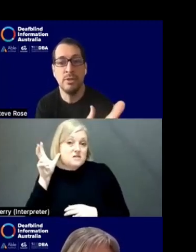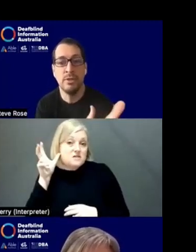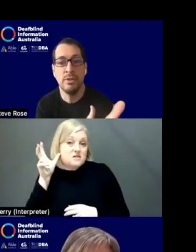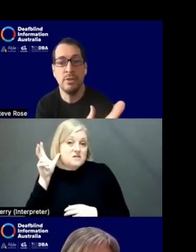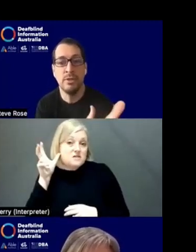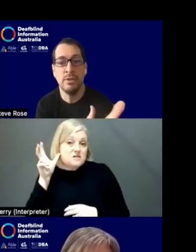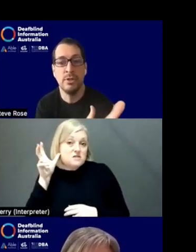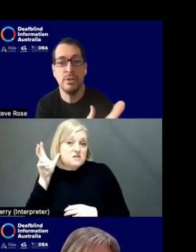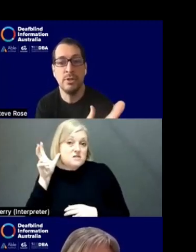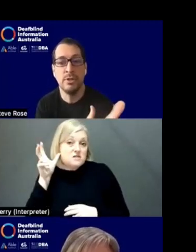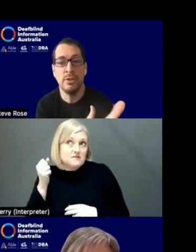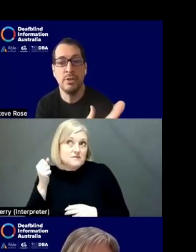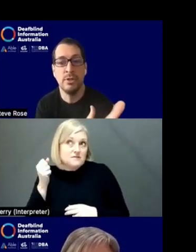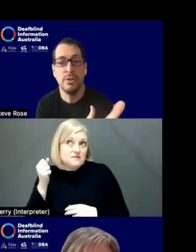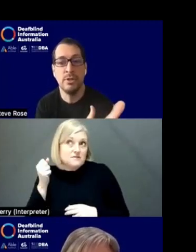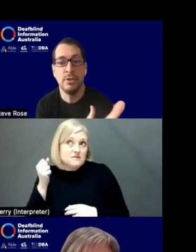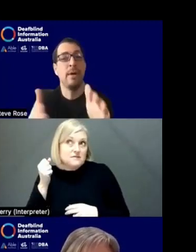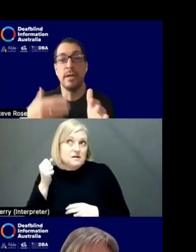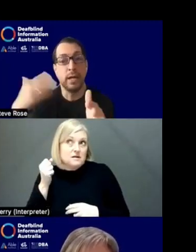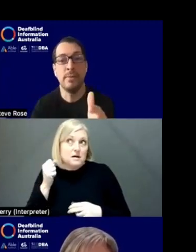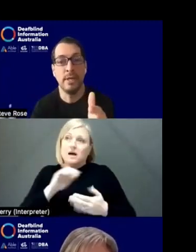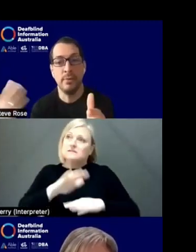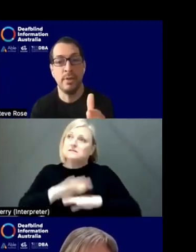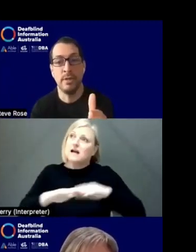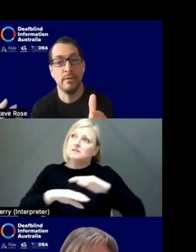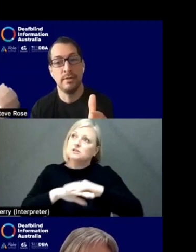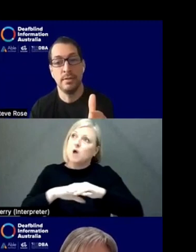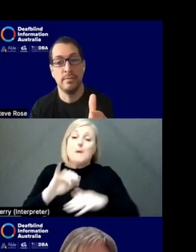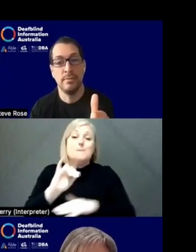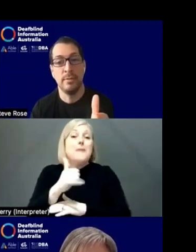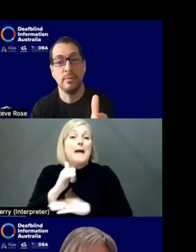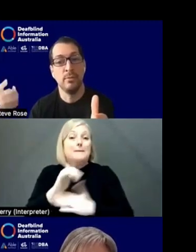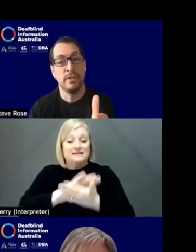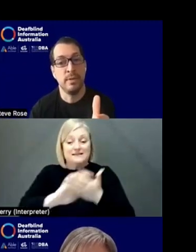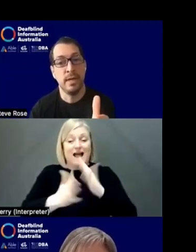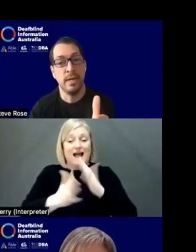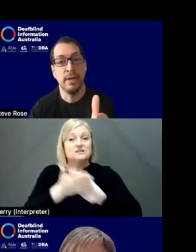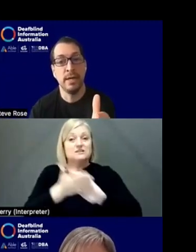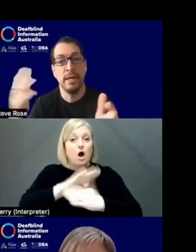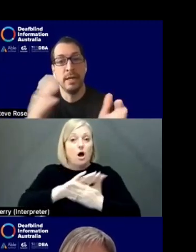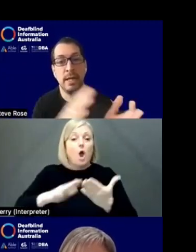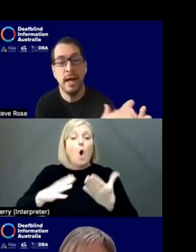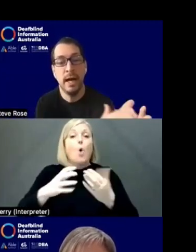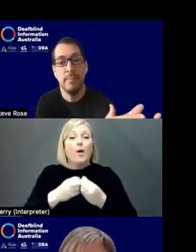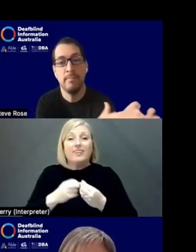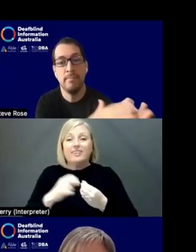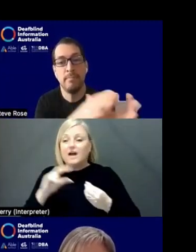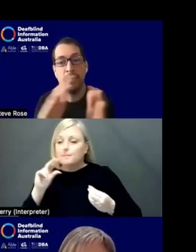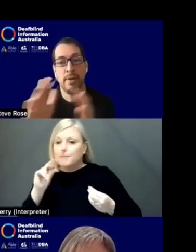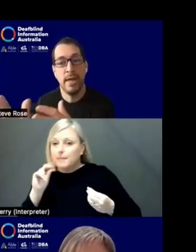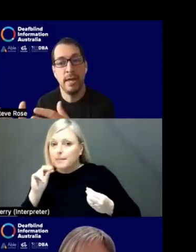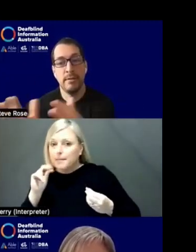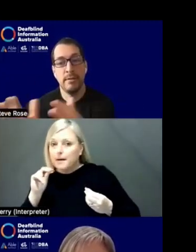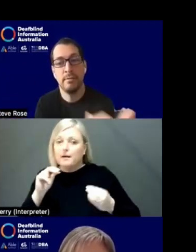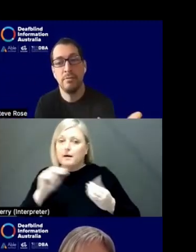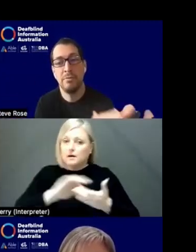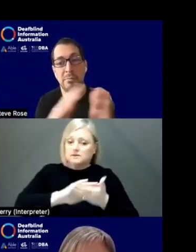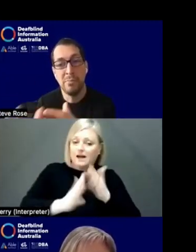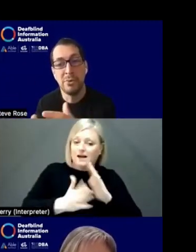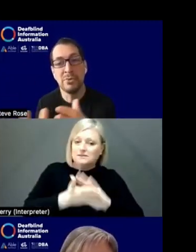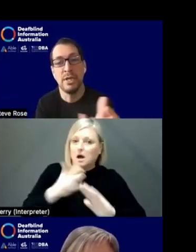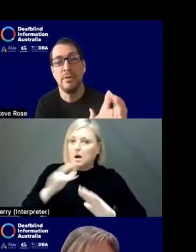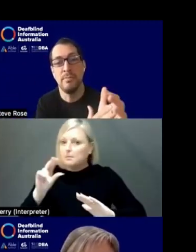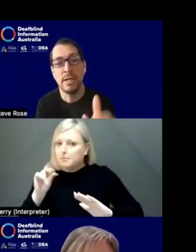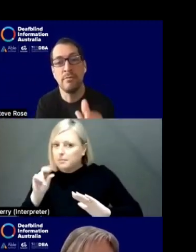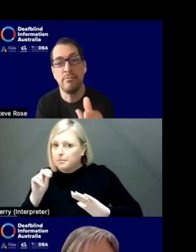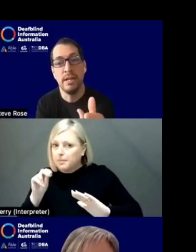still use the tactile mode. I might accompany it with some verbal, with some hearing, but then also be really